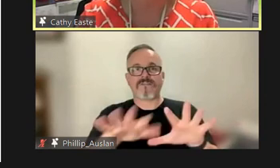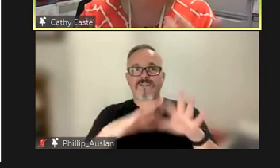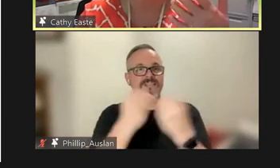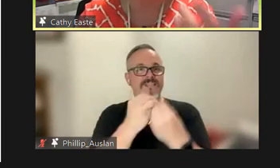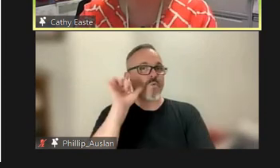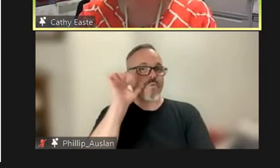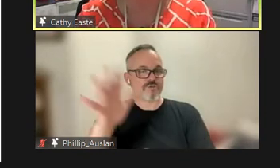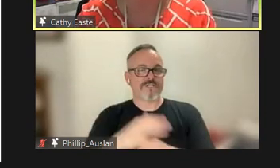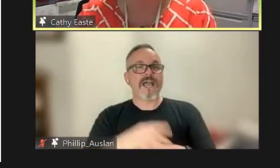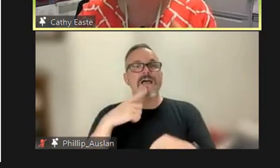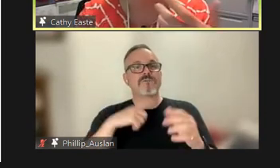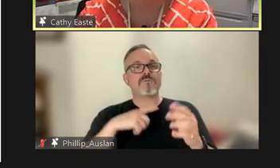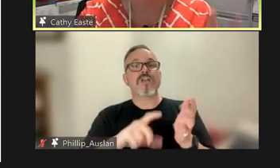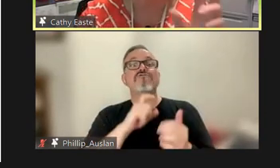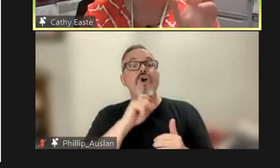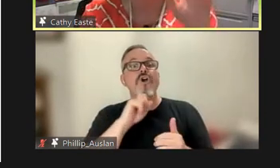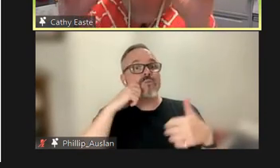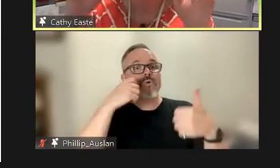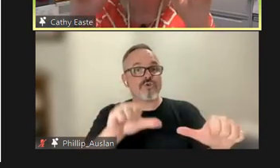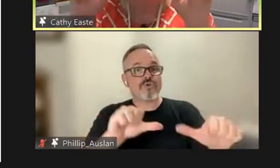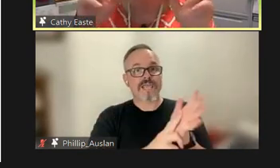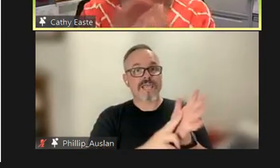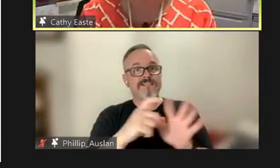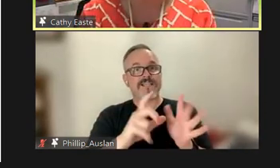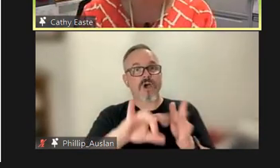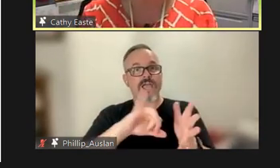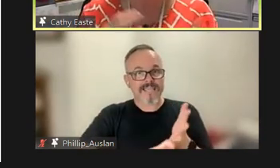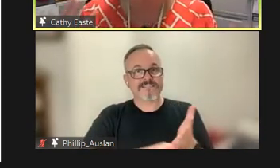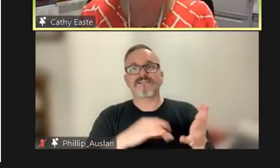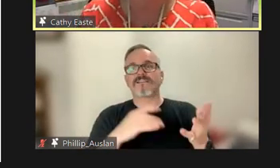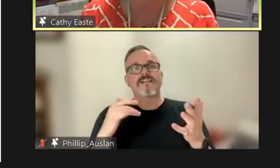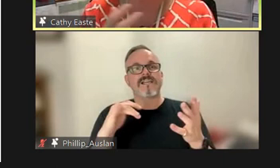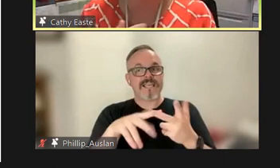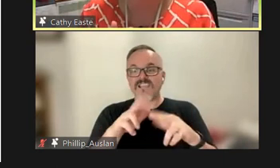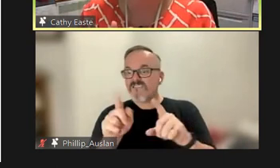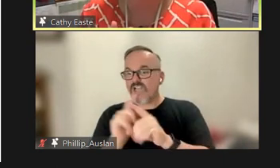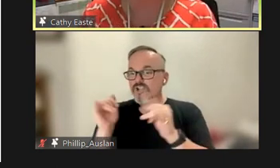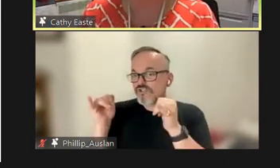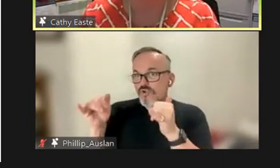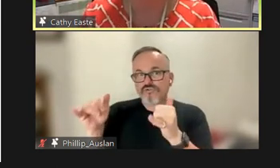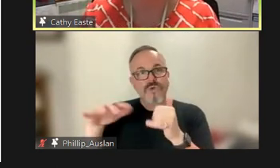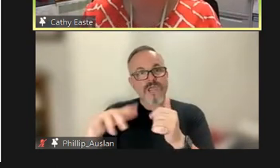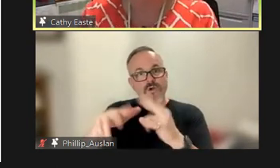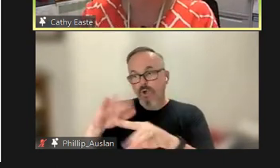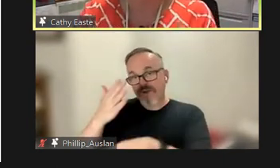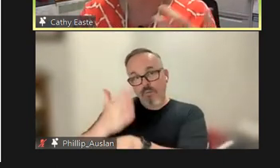will use her NDIS in some of the more social components of work, our areas, and so will I, so